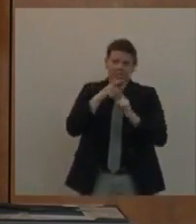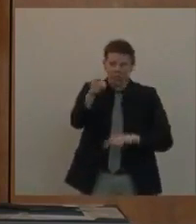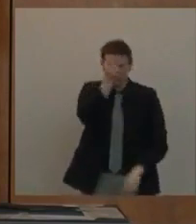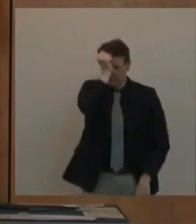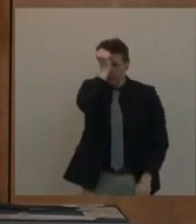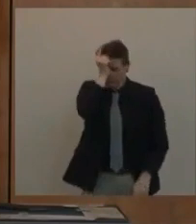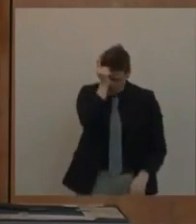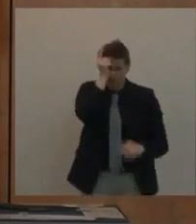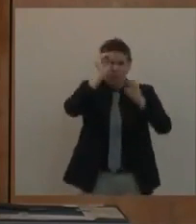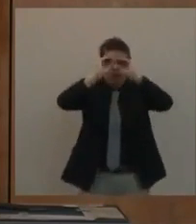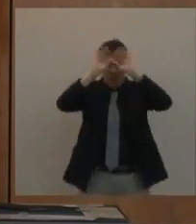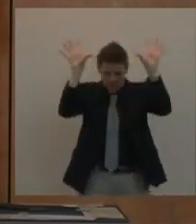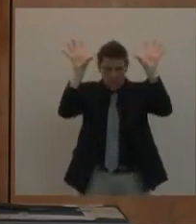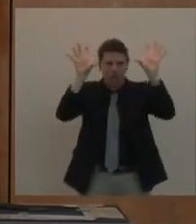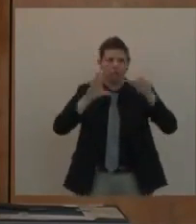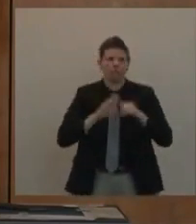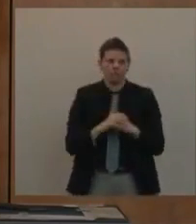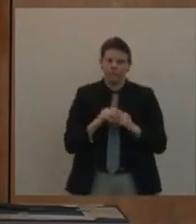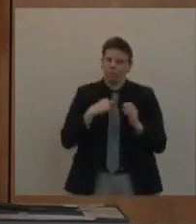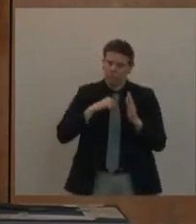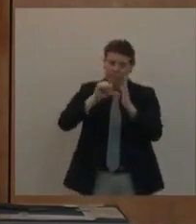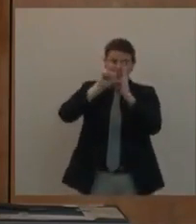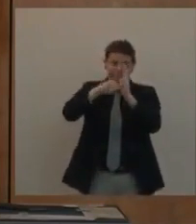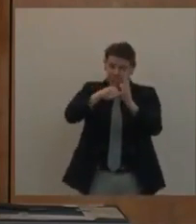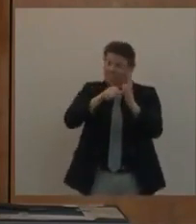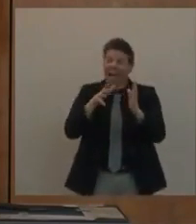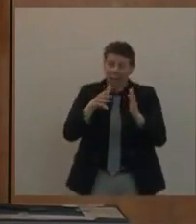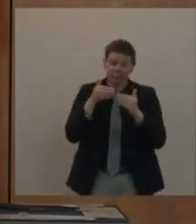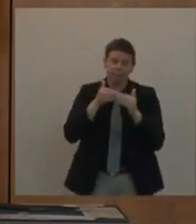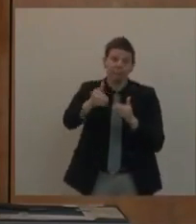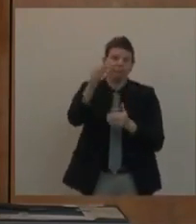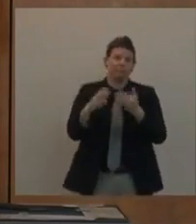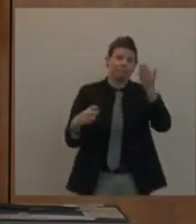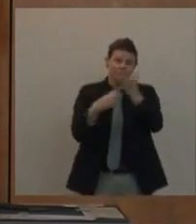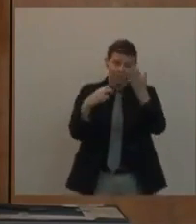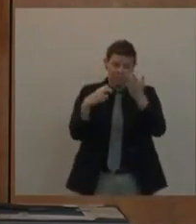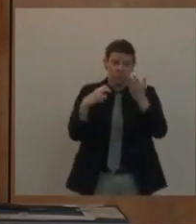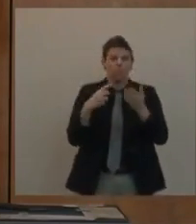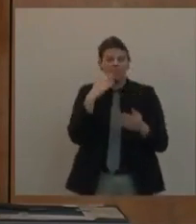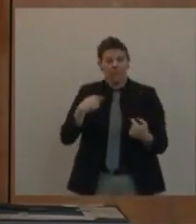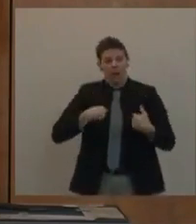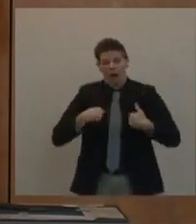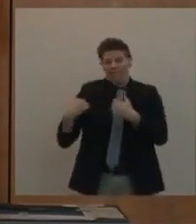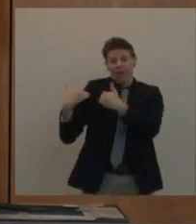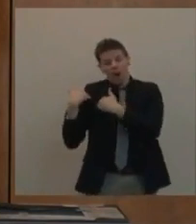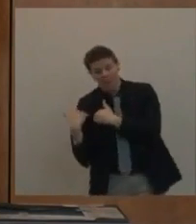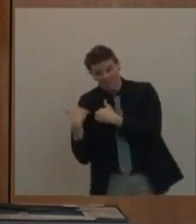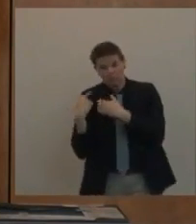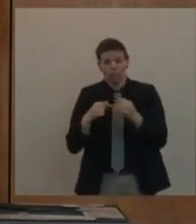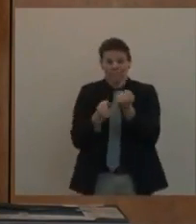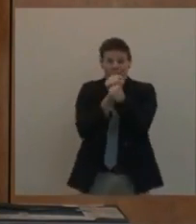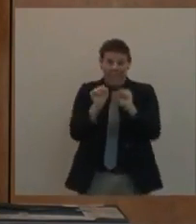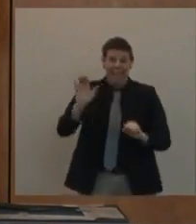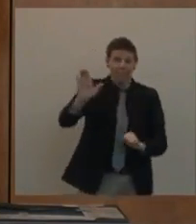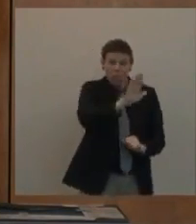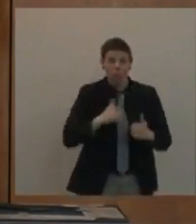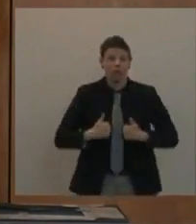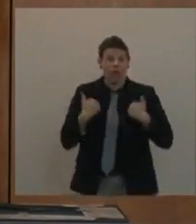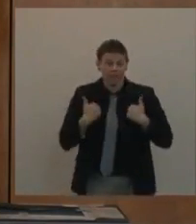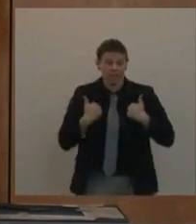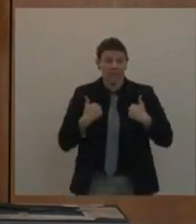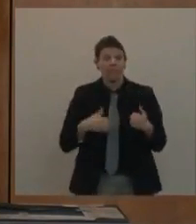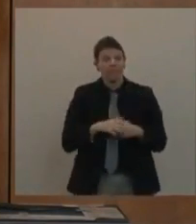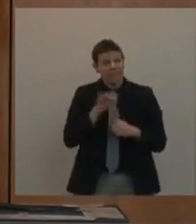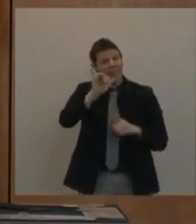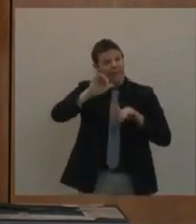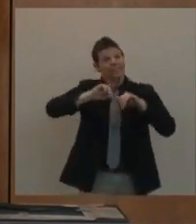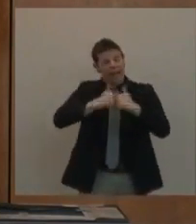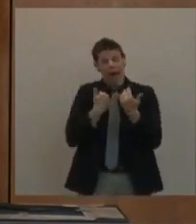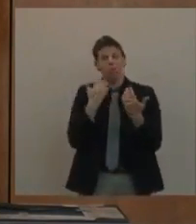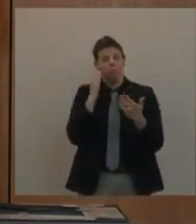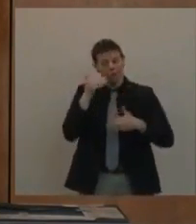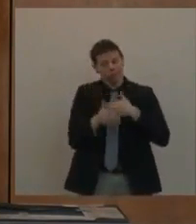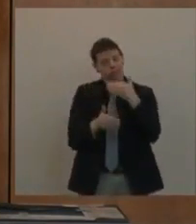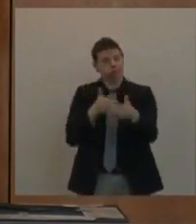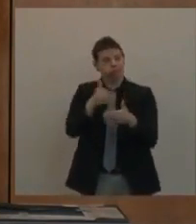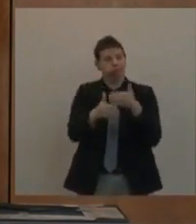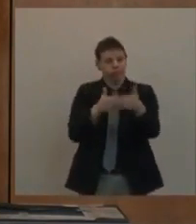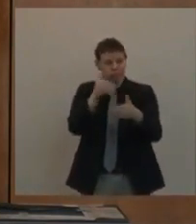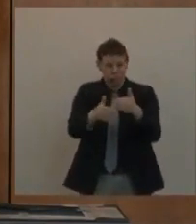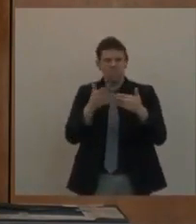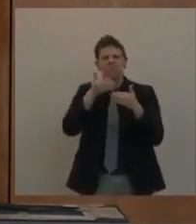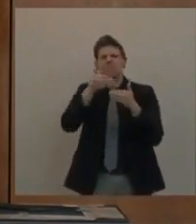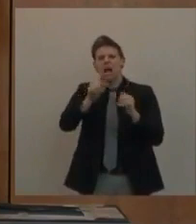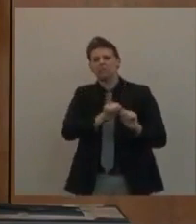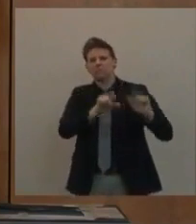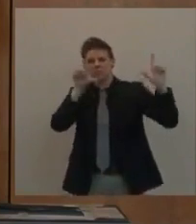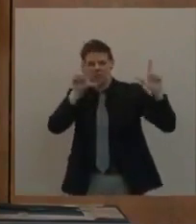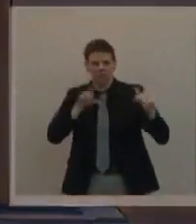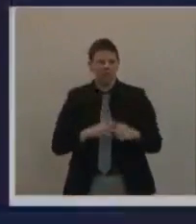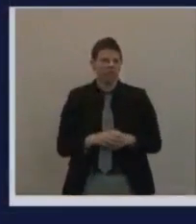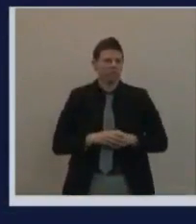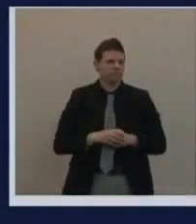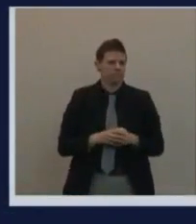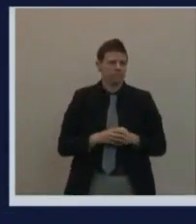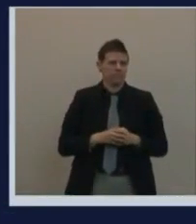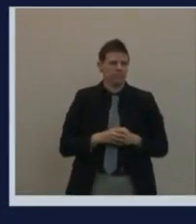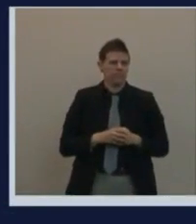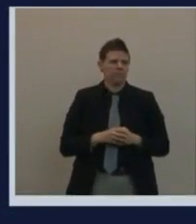SO IF YOU CAN’T COMPLY, WE ARE GOING TO LET YOU KNOW BY MAKING SURE IT IS CLEAR TO EVERYONE THAT WE WILL ENFORCE BECAUSE WE HAVE AN OBLIGATION TO SAVE AS MANY LIVES AS POSSIBLE.